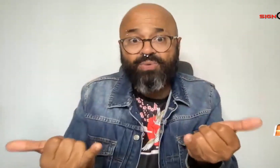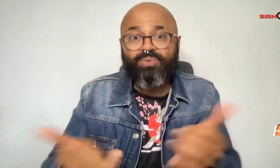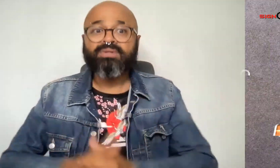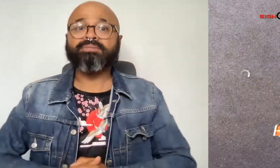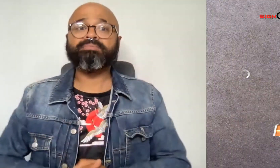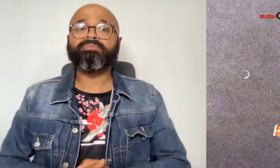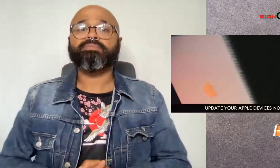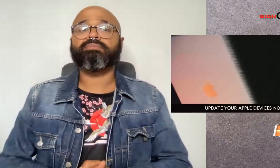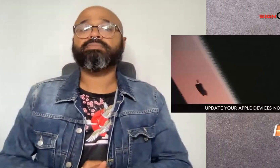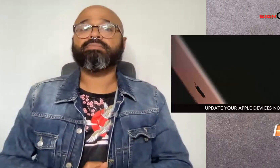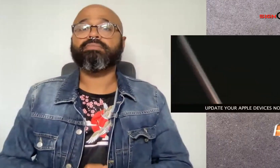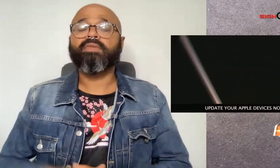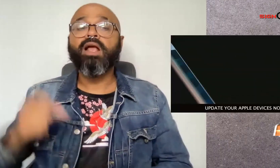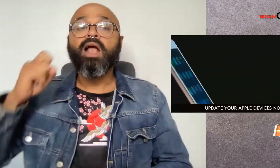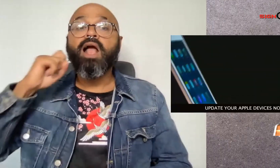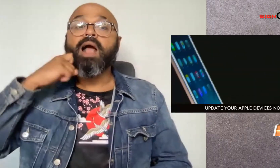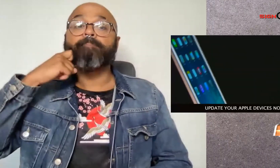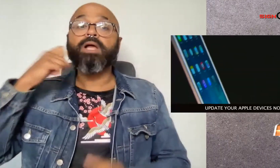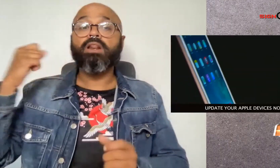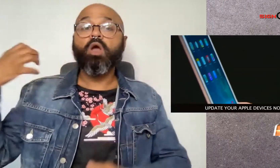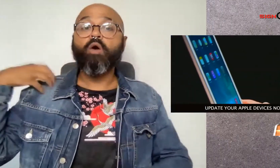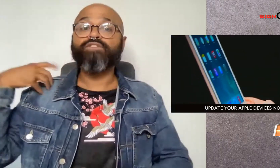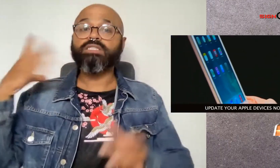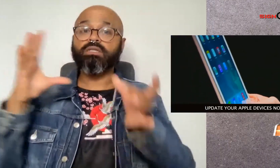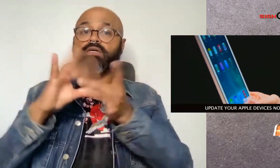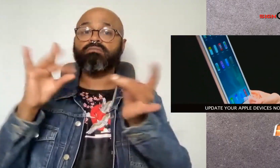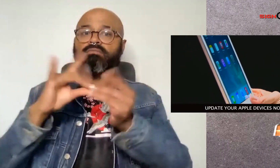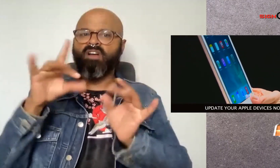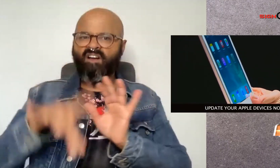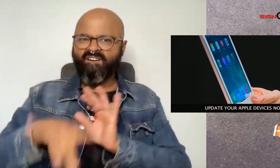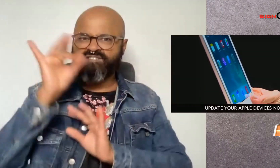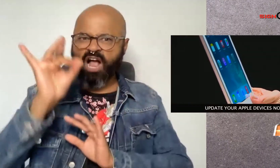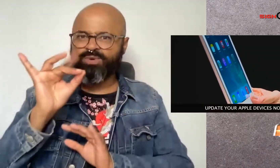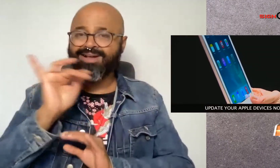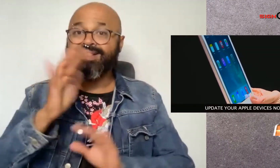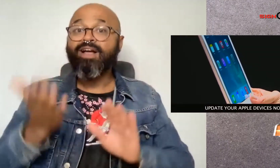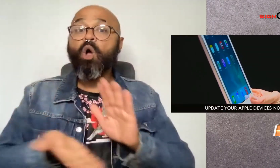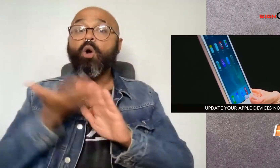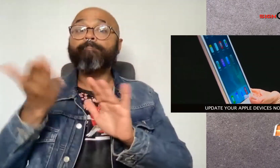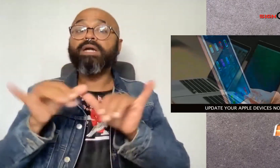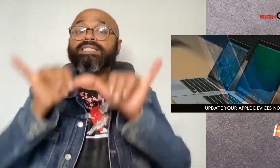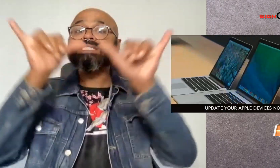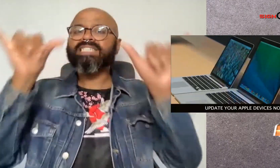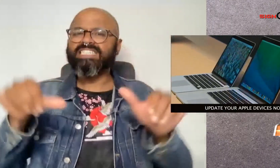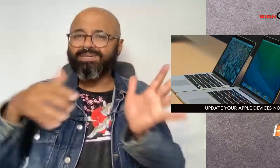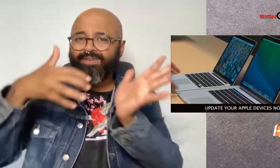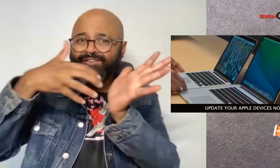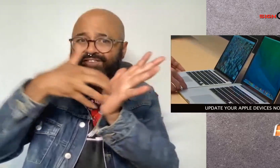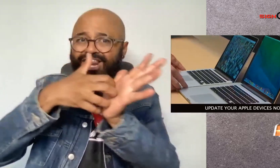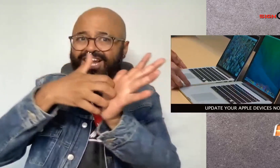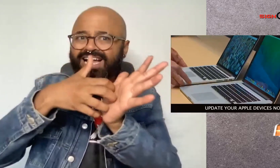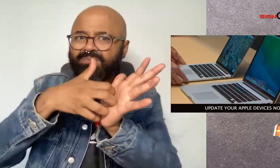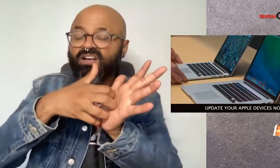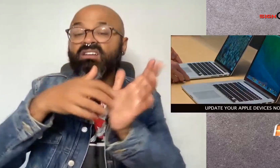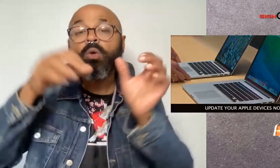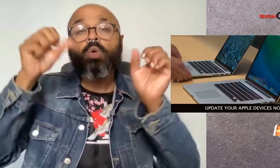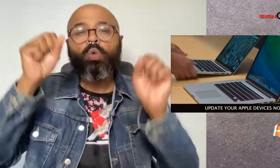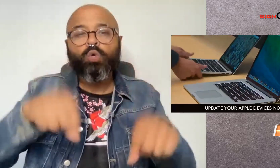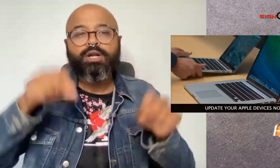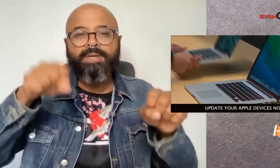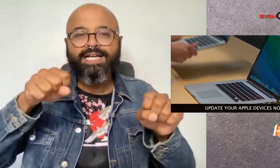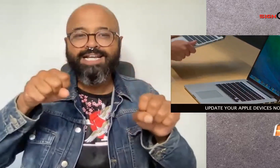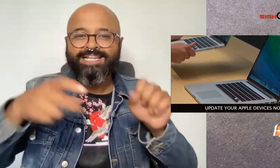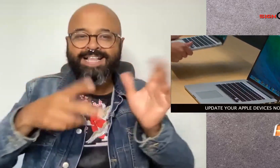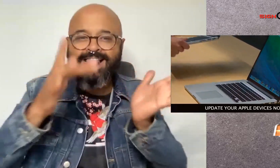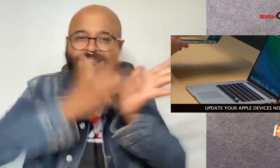it now officials with Apple say they found operating system vulnerabilities that may